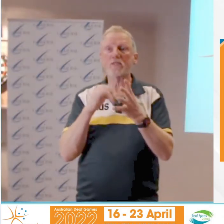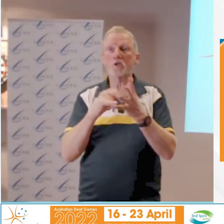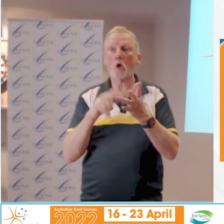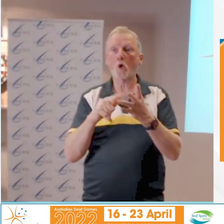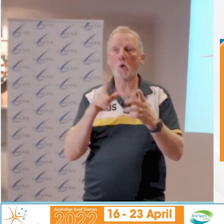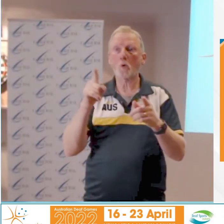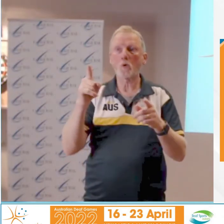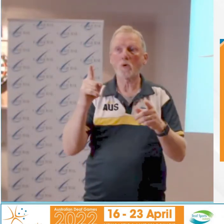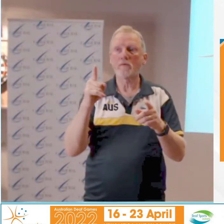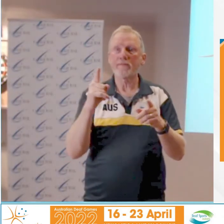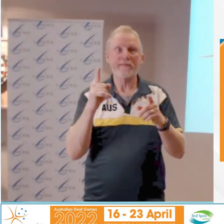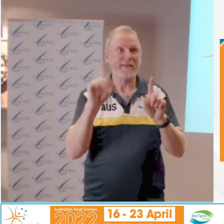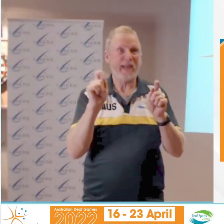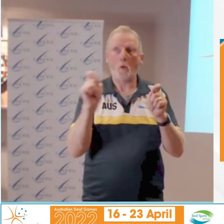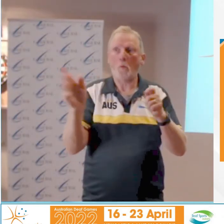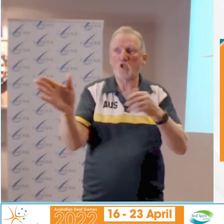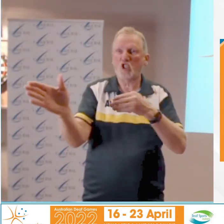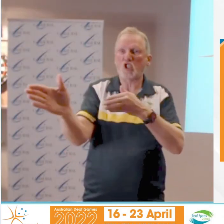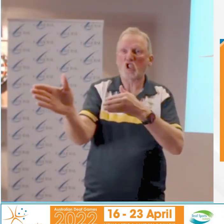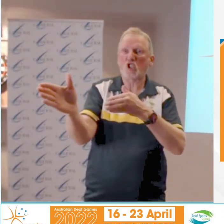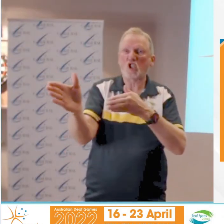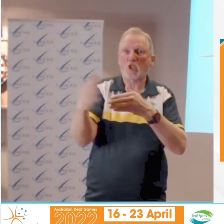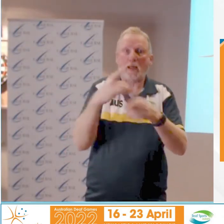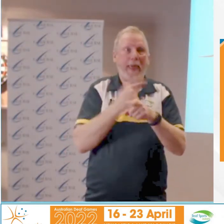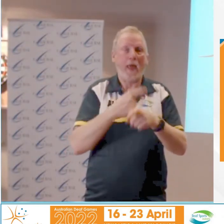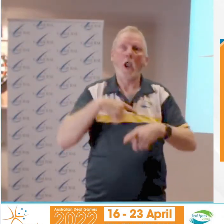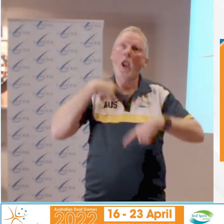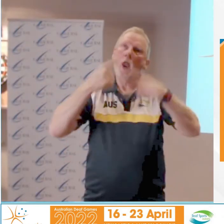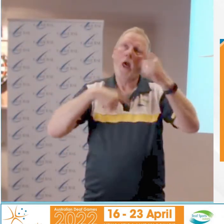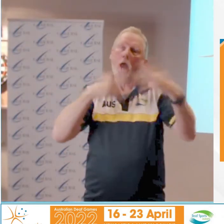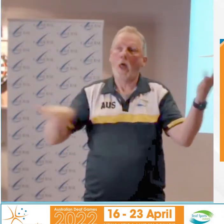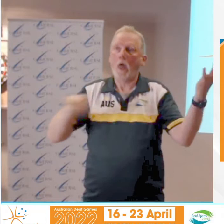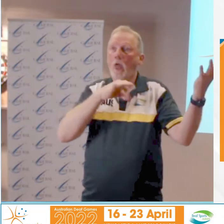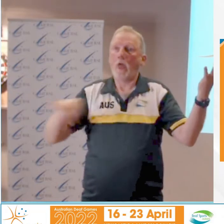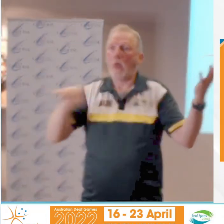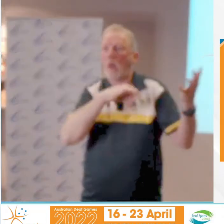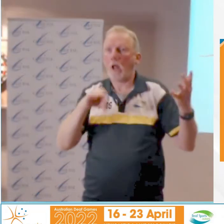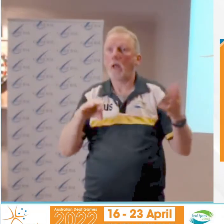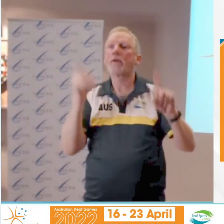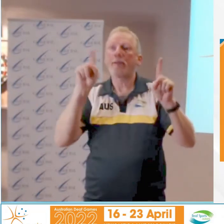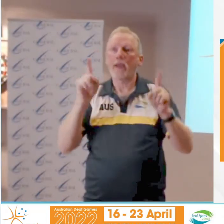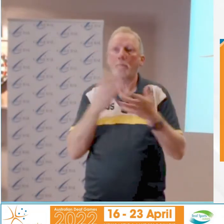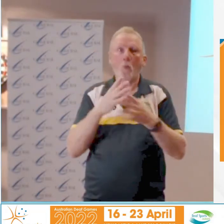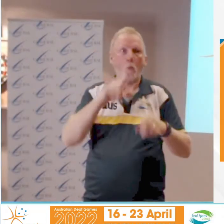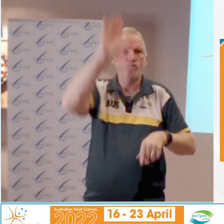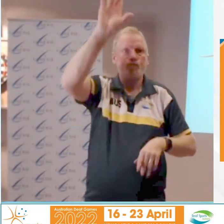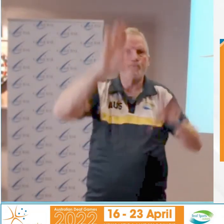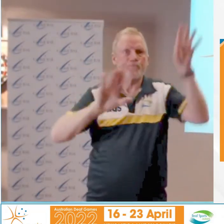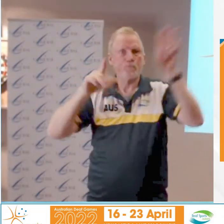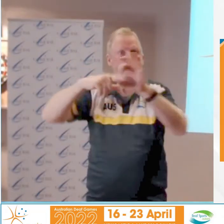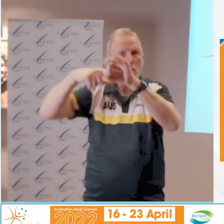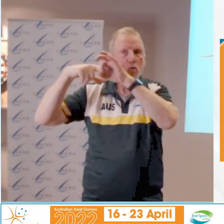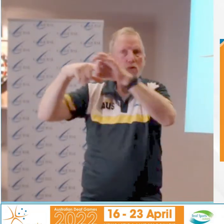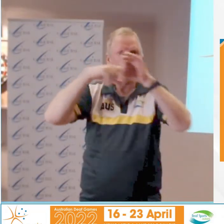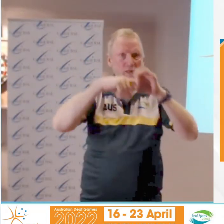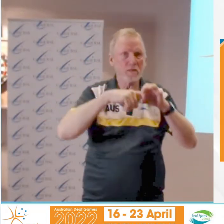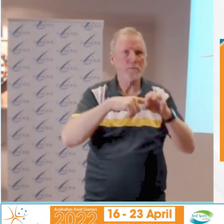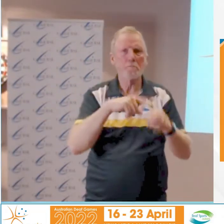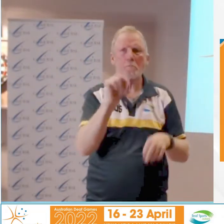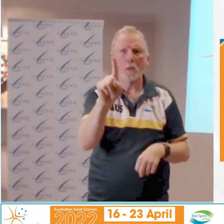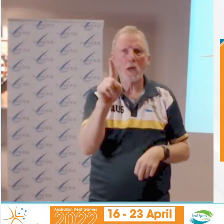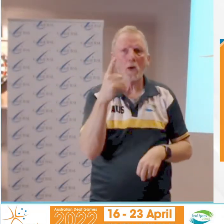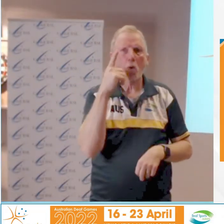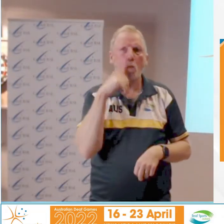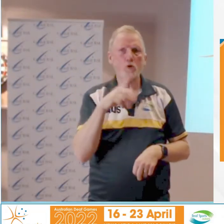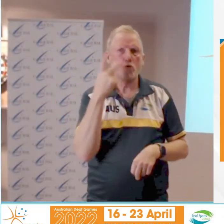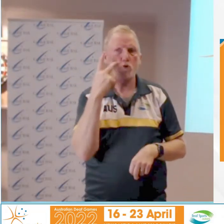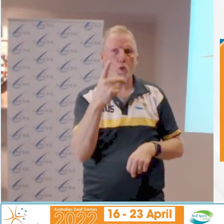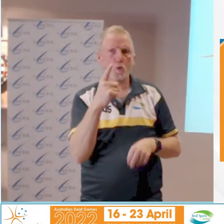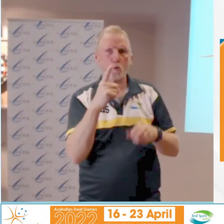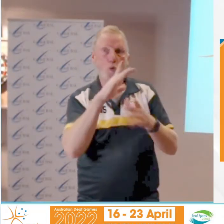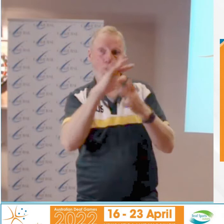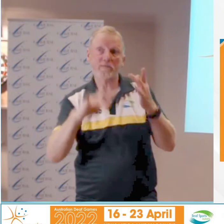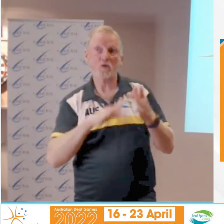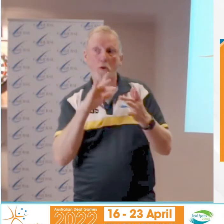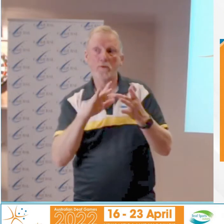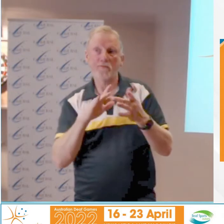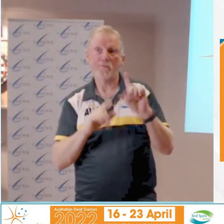okay we're almost wrapping up now um and we will be taking questions soon but i just wanted to